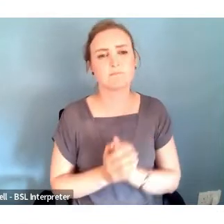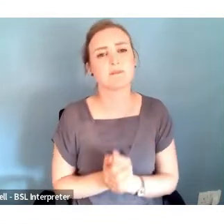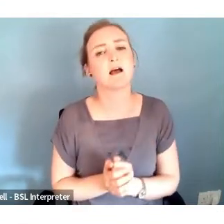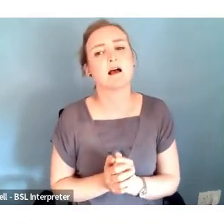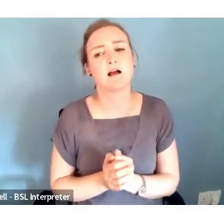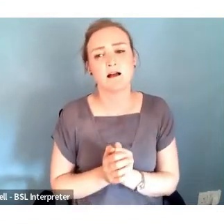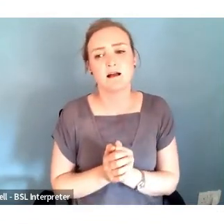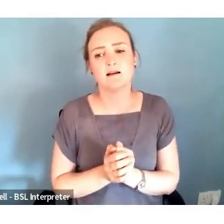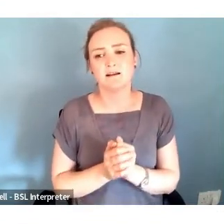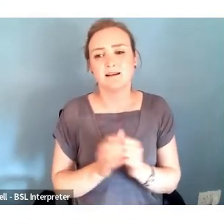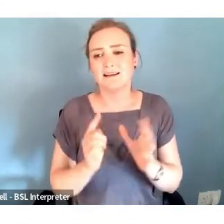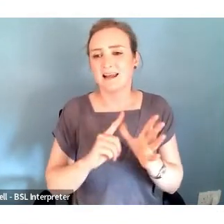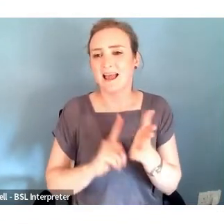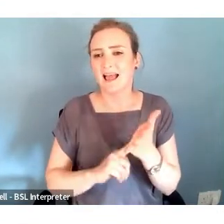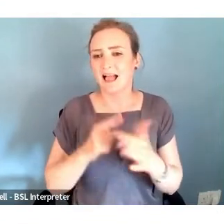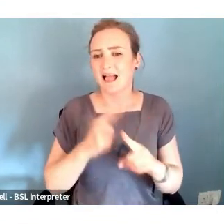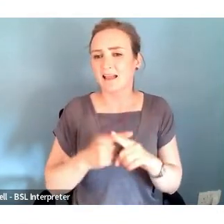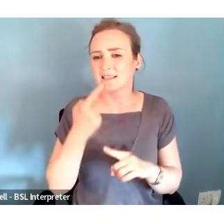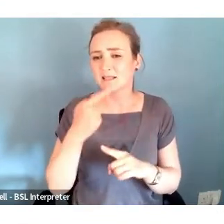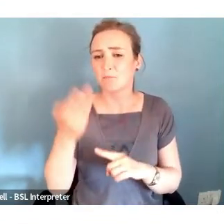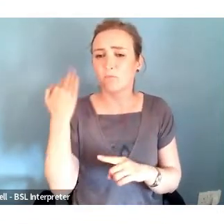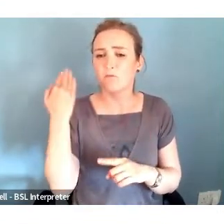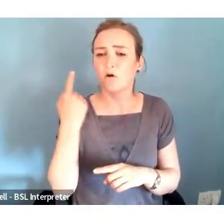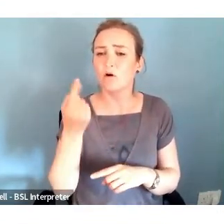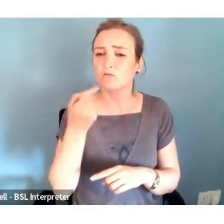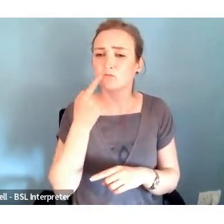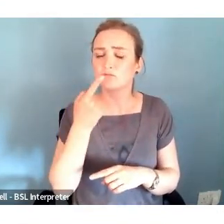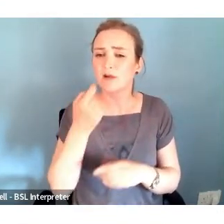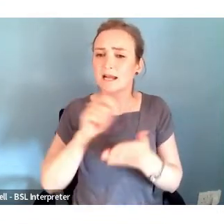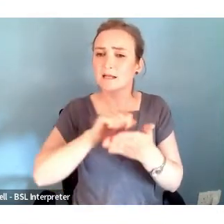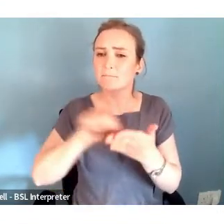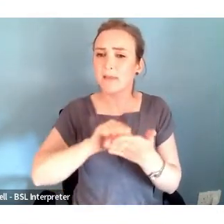red pen wore go through and remove the things that are not absolutely vital